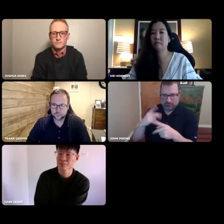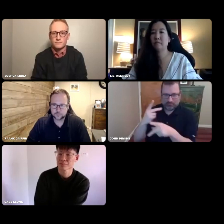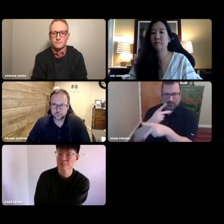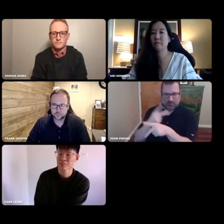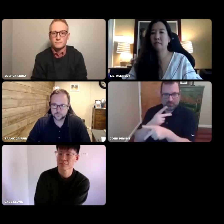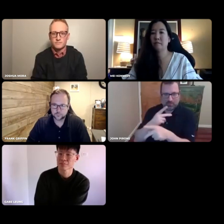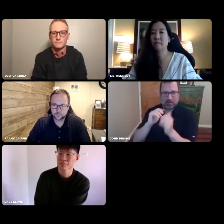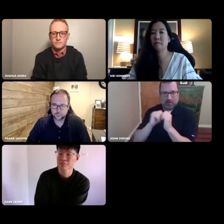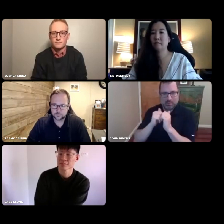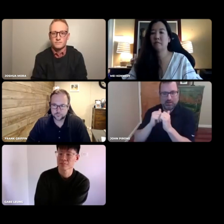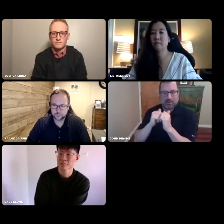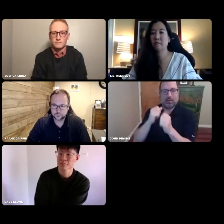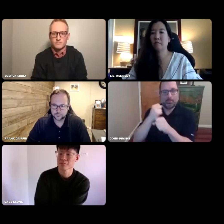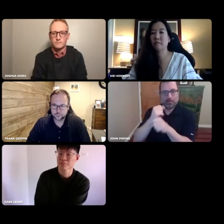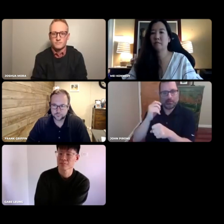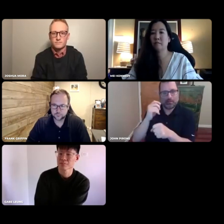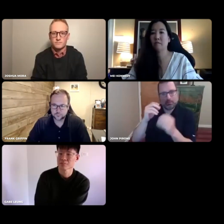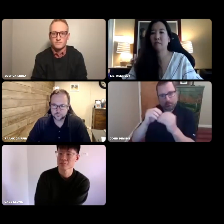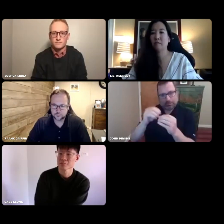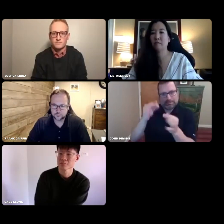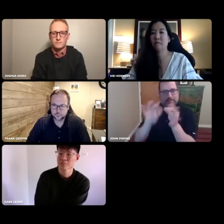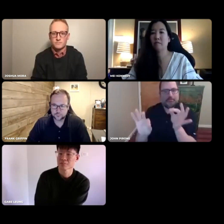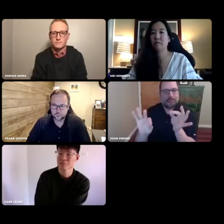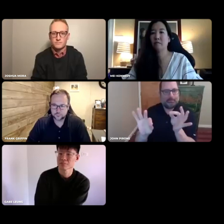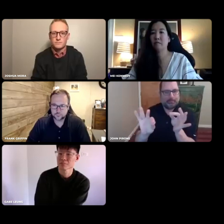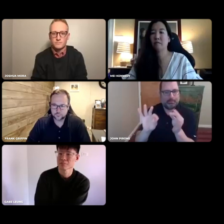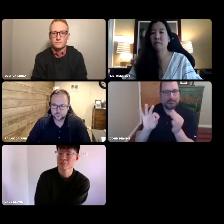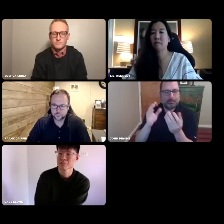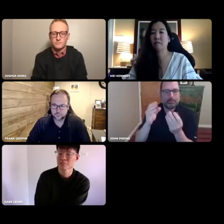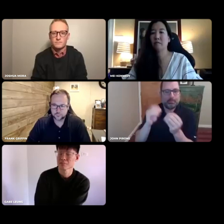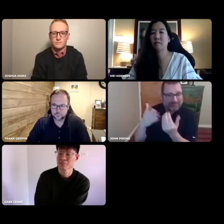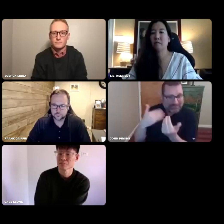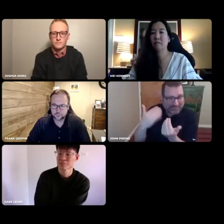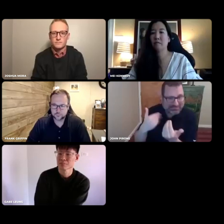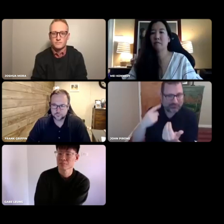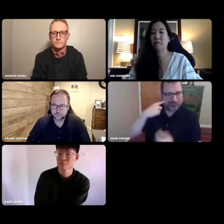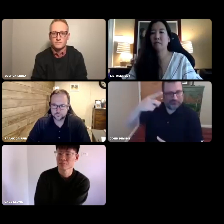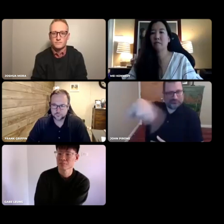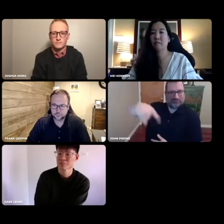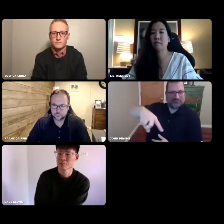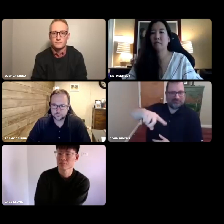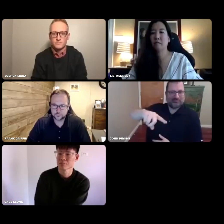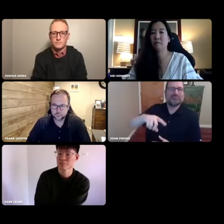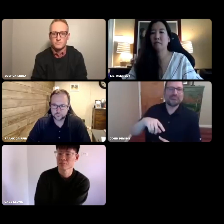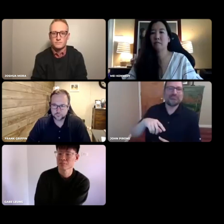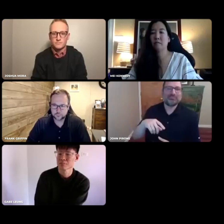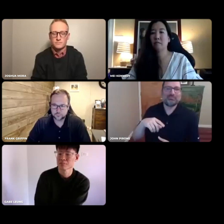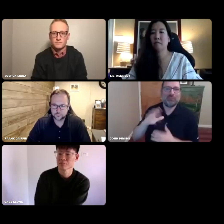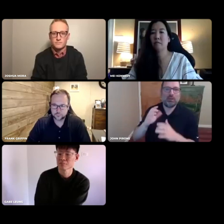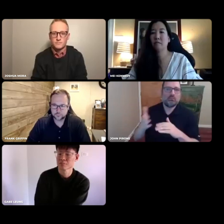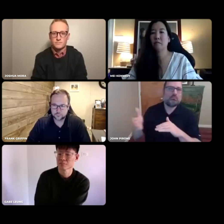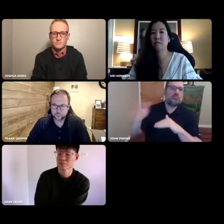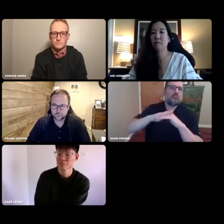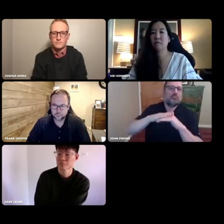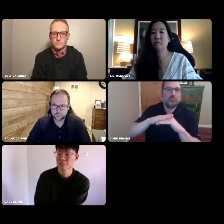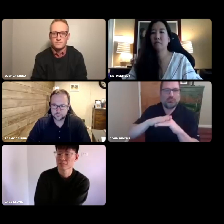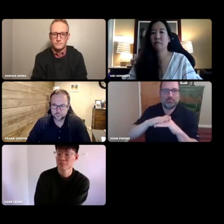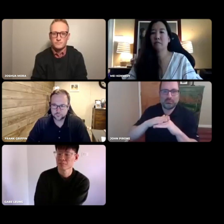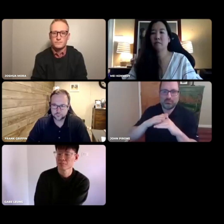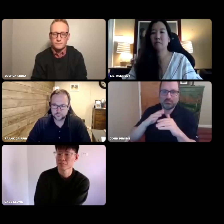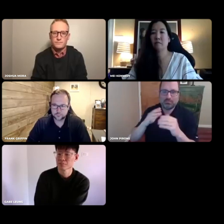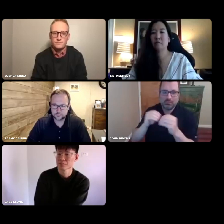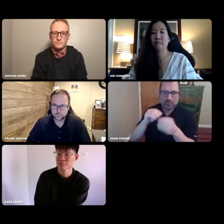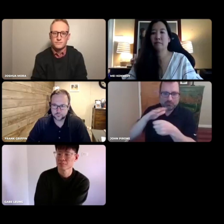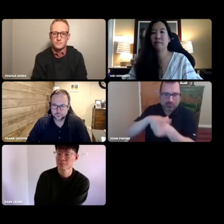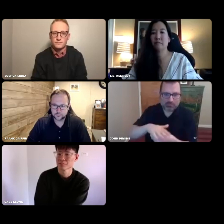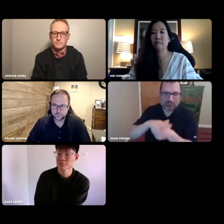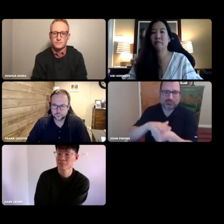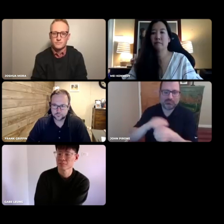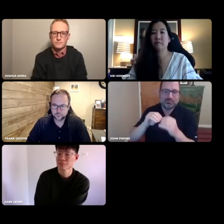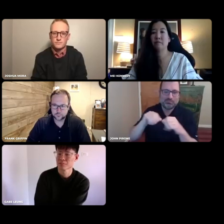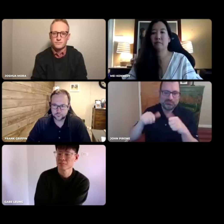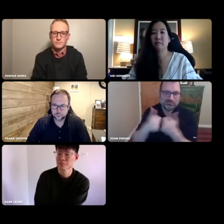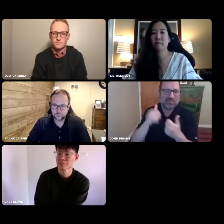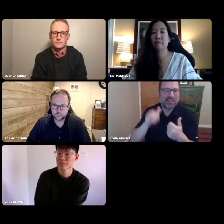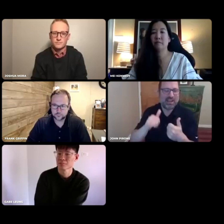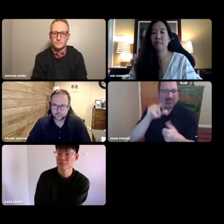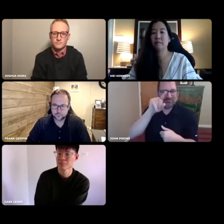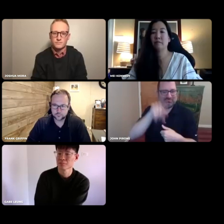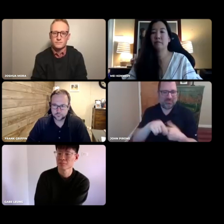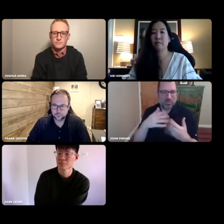I have to figure out how to simplify things, and not overload them, and cause them more